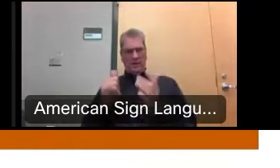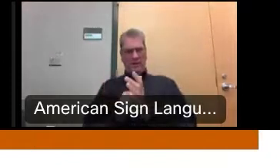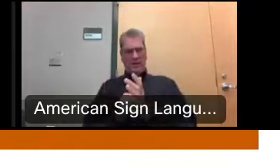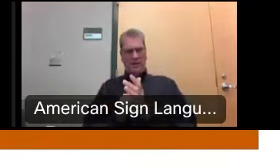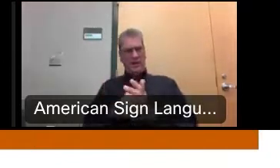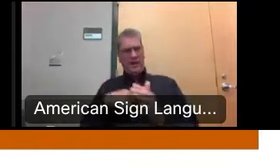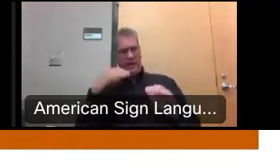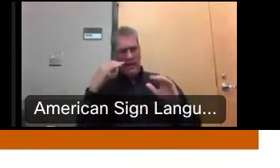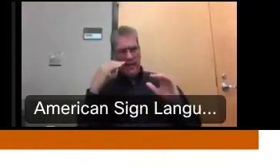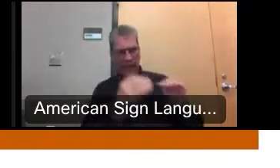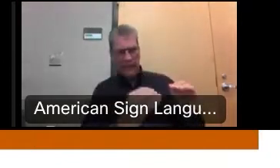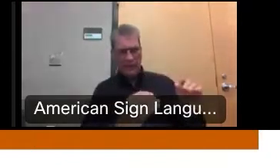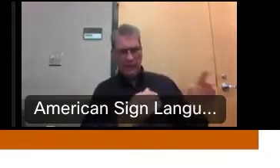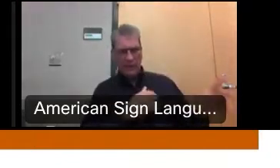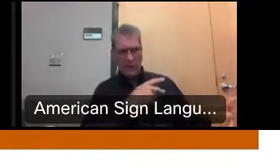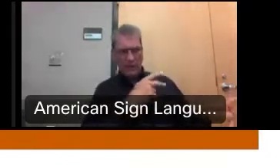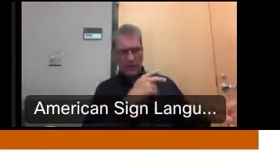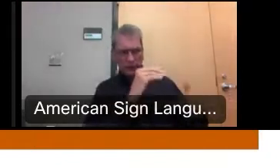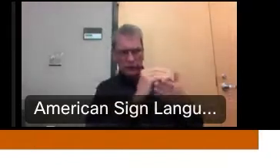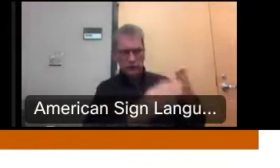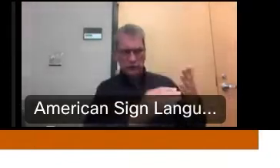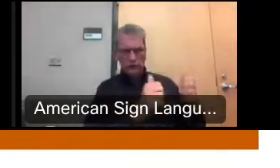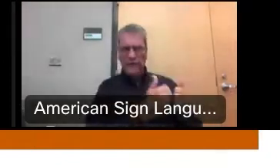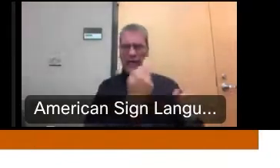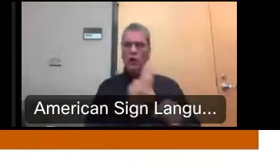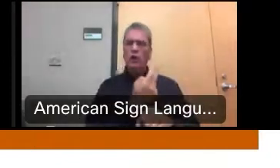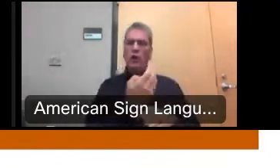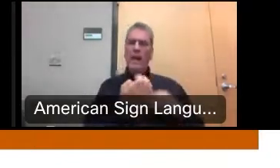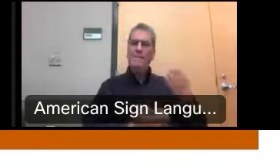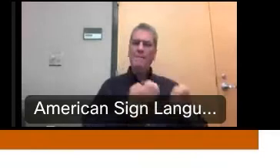solve dish soap. And if we take it out of, sort of, um, the